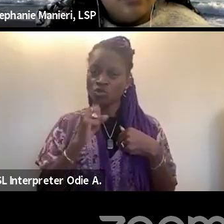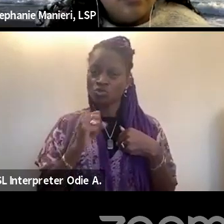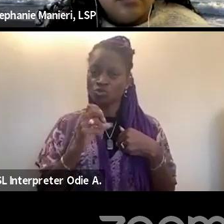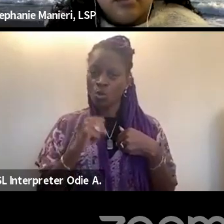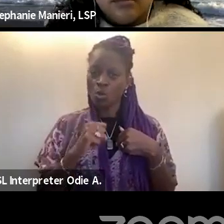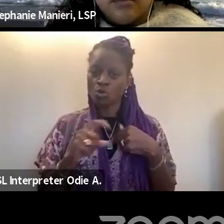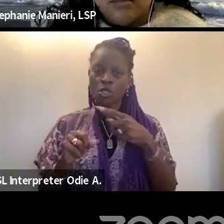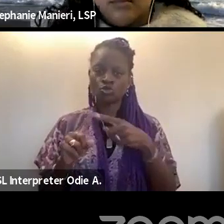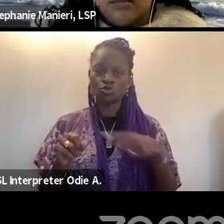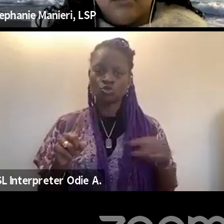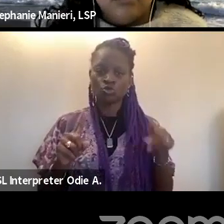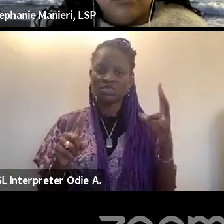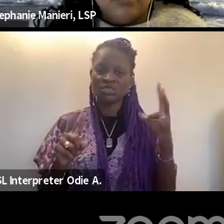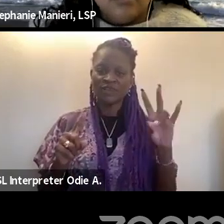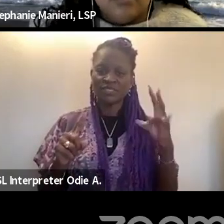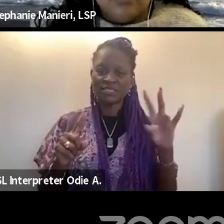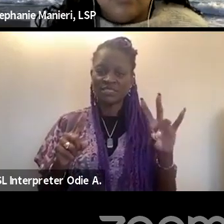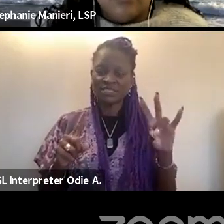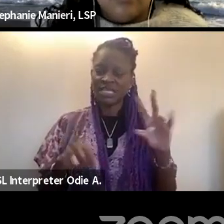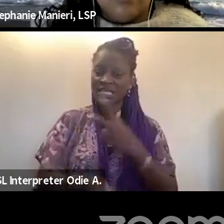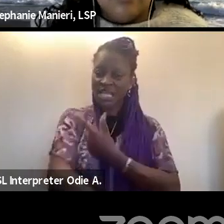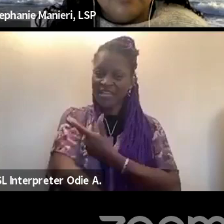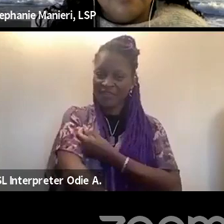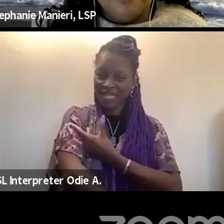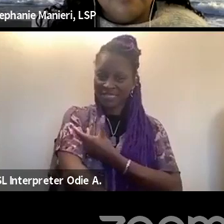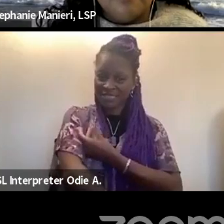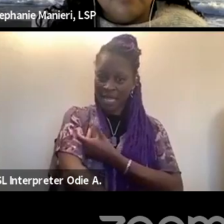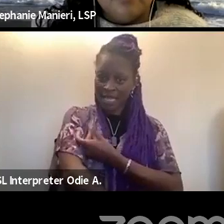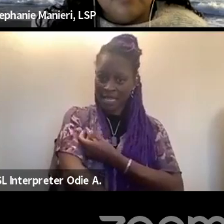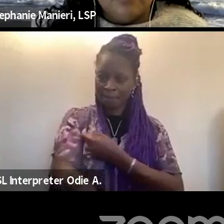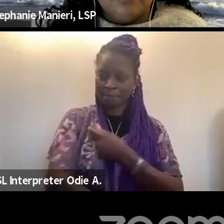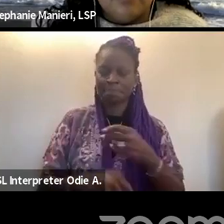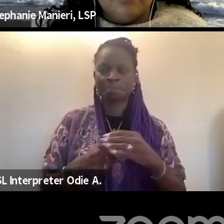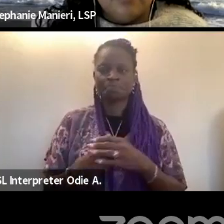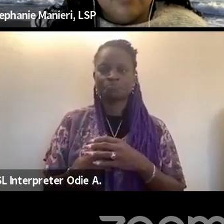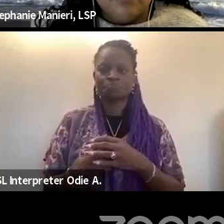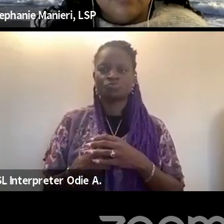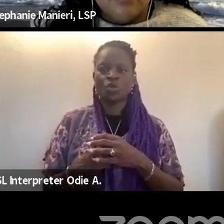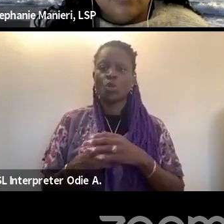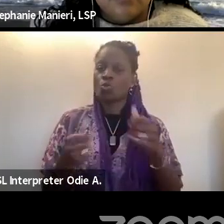Education on an outreach campaign and to set up a series of school based